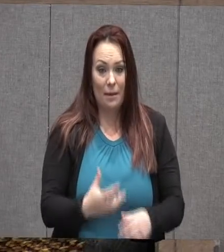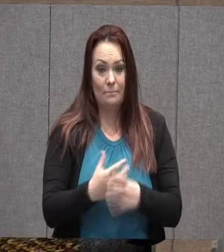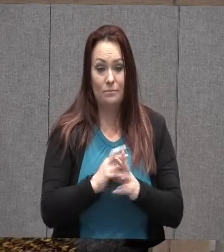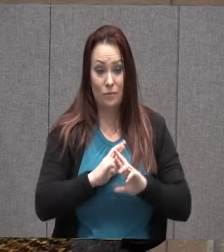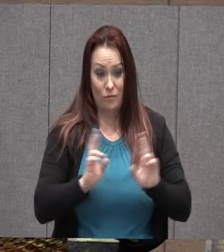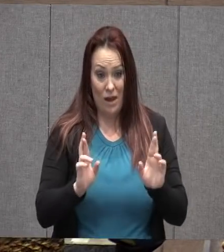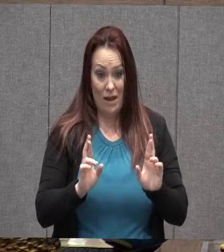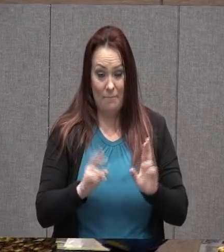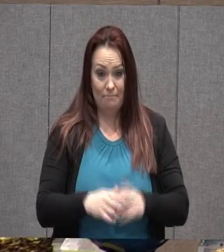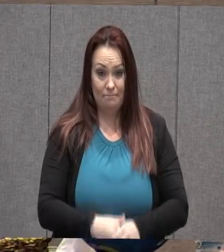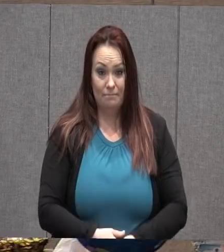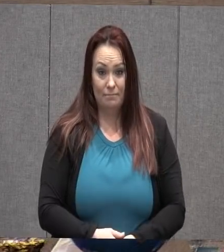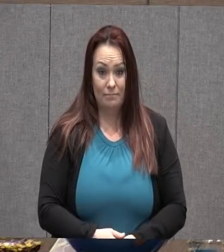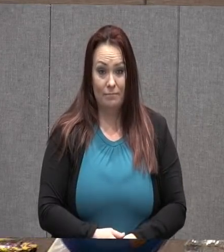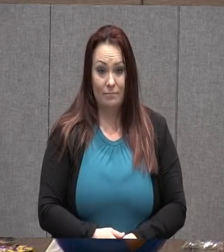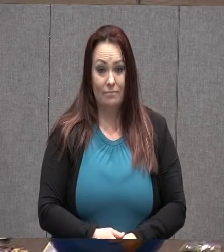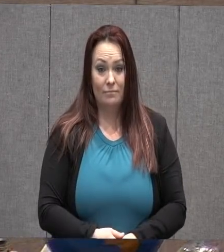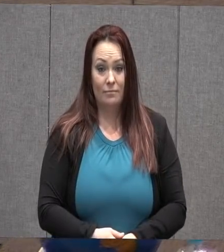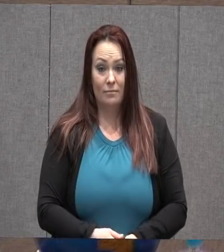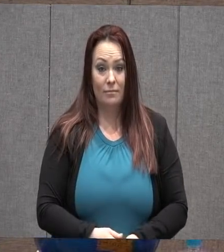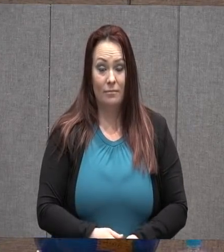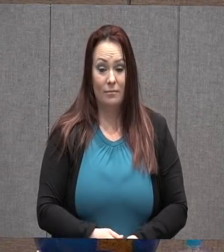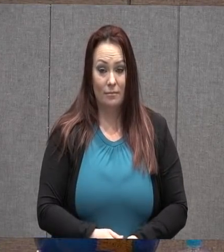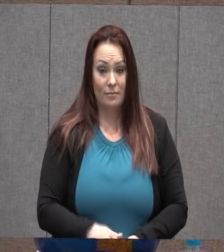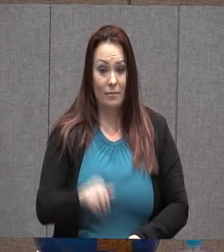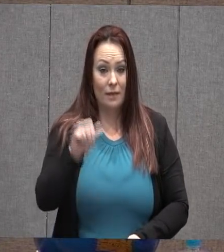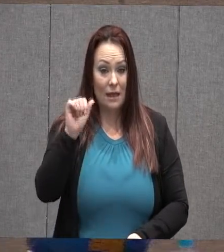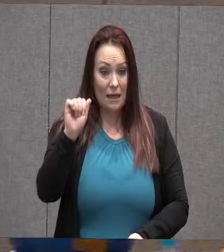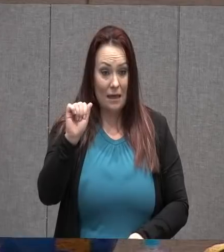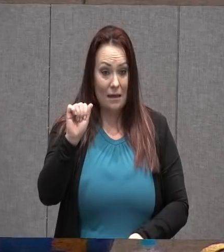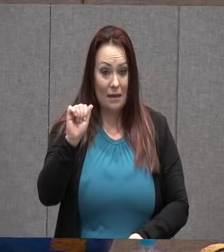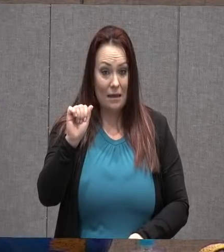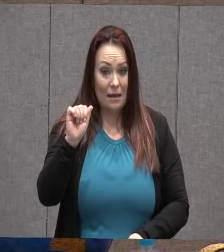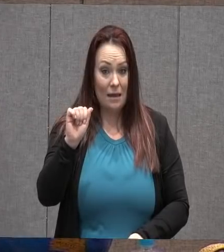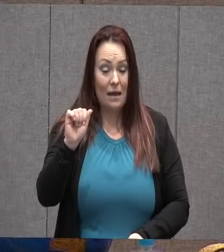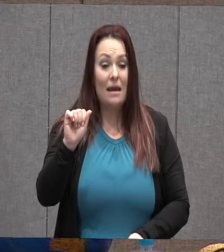And ready? A safe a.